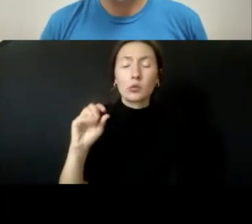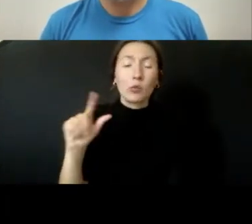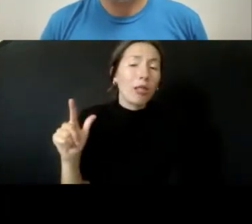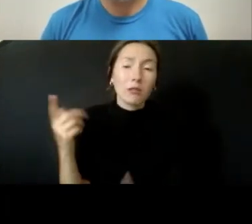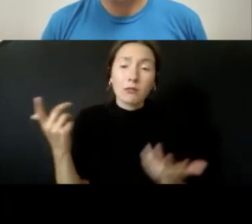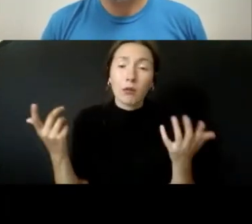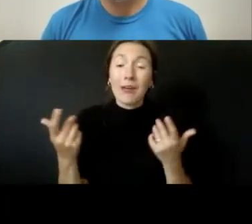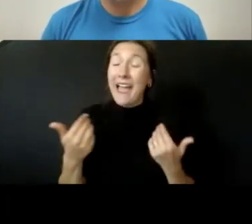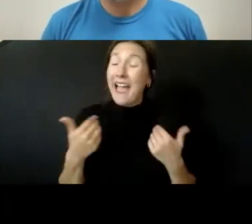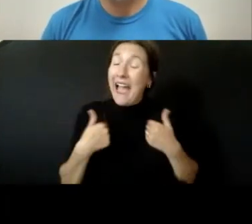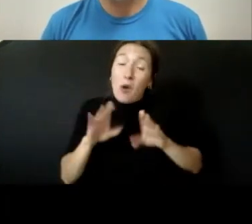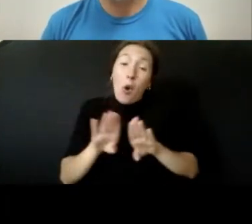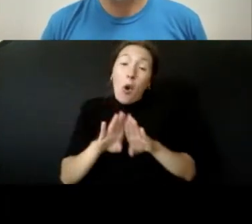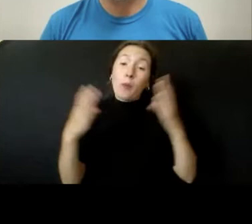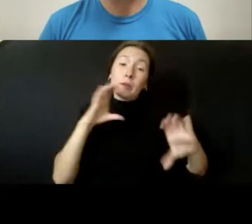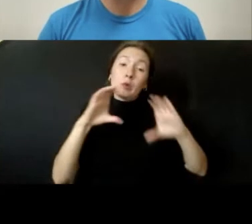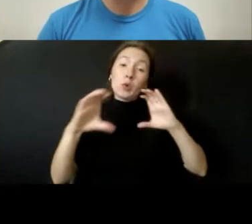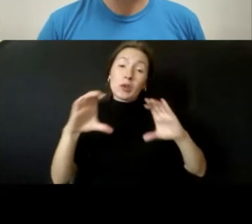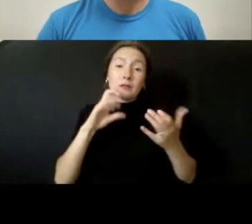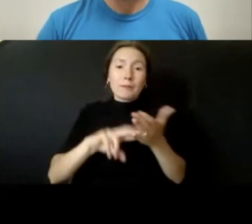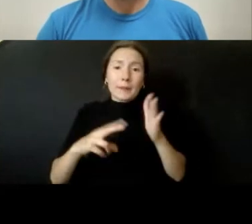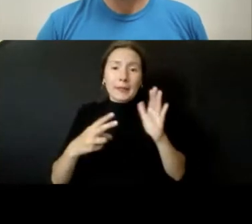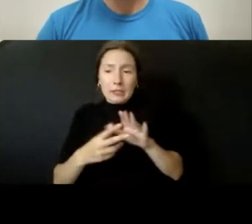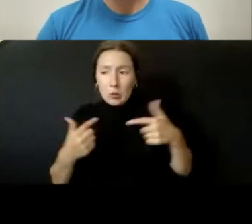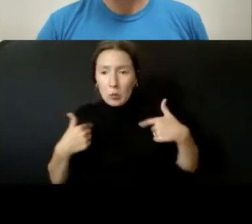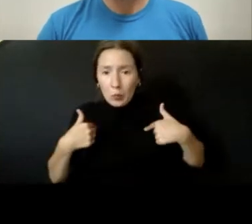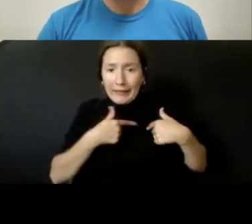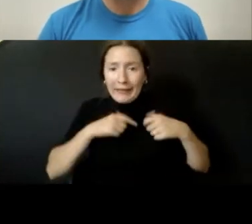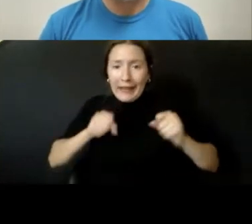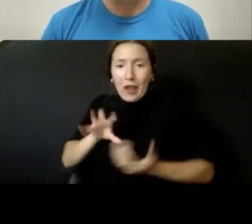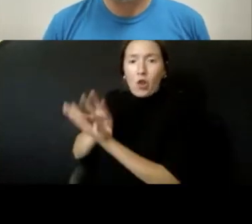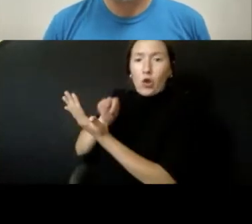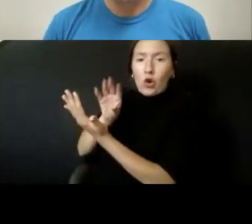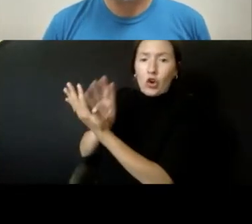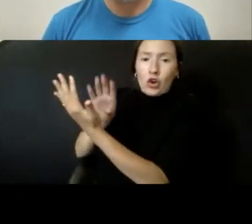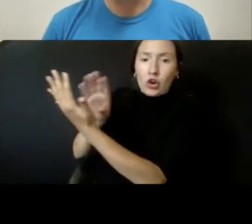and again it's something you can do today tomorrow or monday if you're not working on the weekend